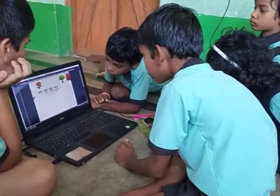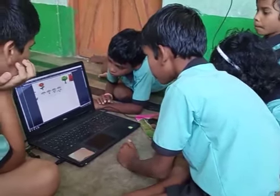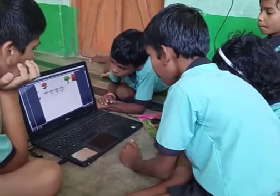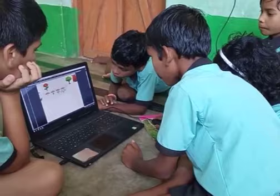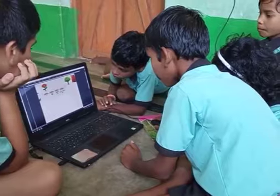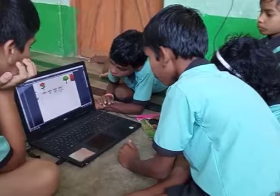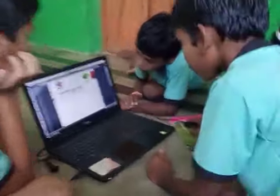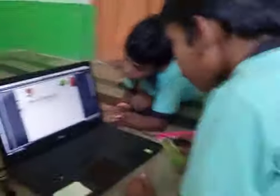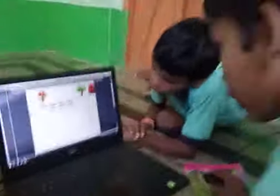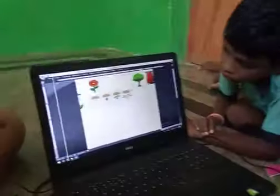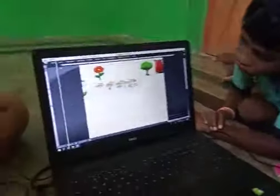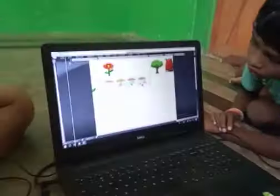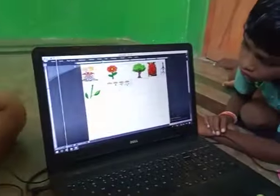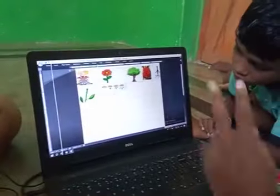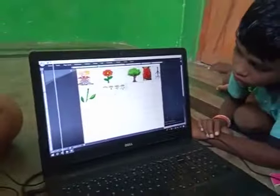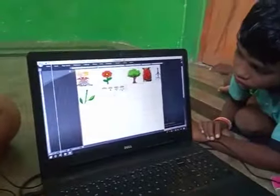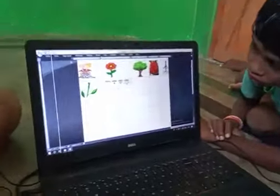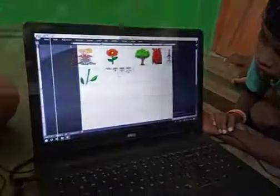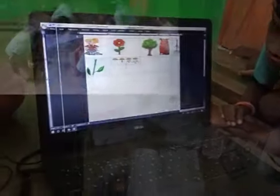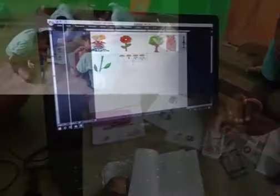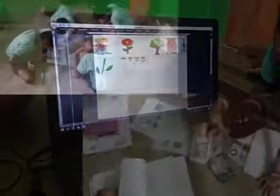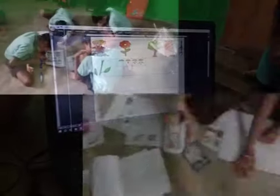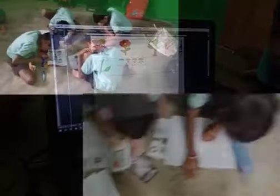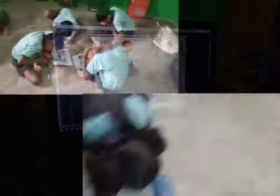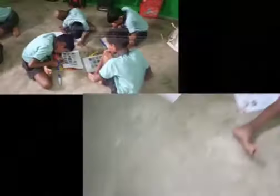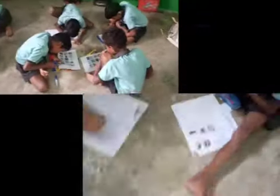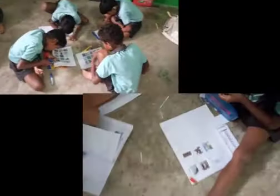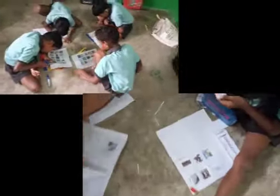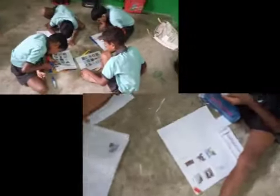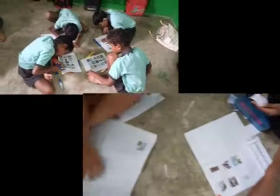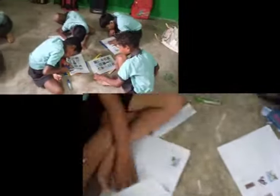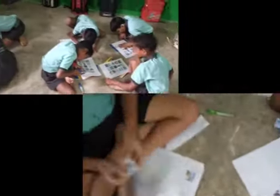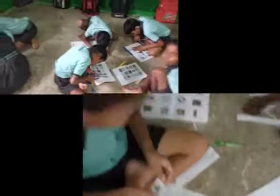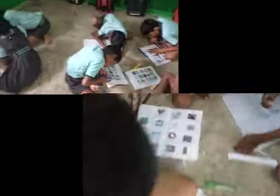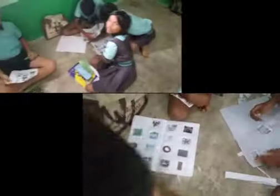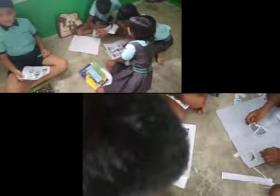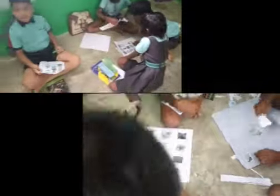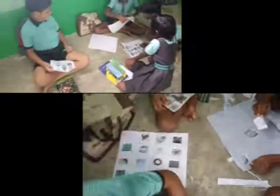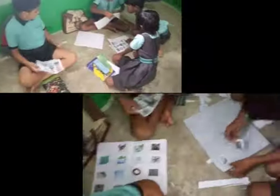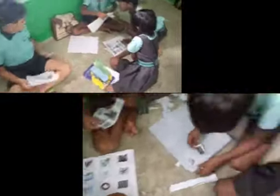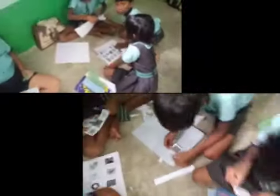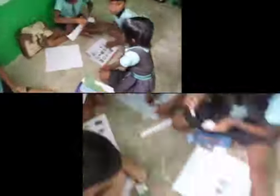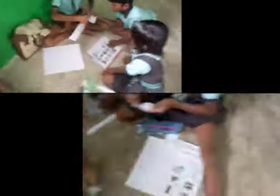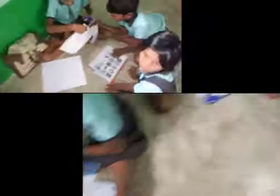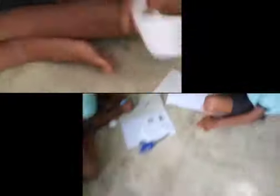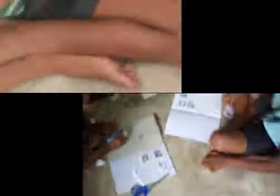i allow the students to arrange photos on ms word they learn by making mistakes the teacher encourages and guides the children which helps them become